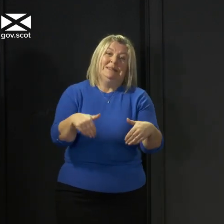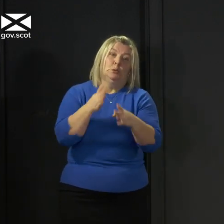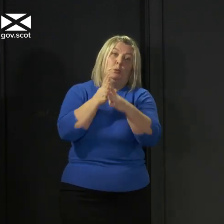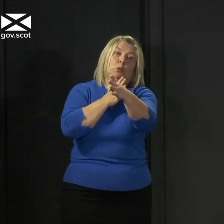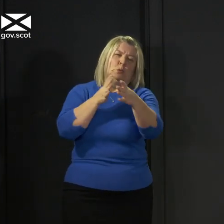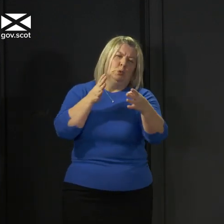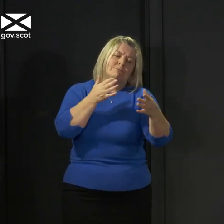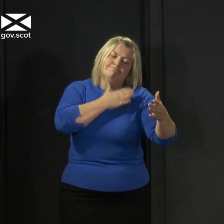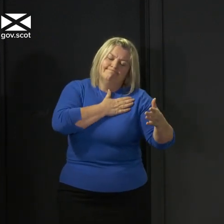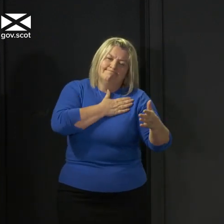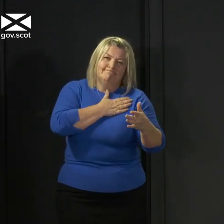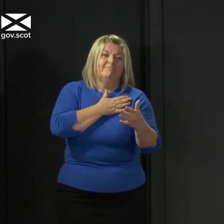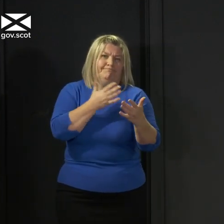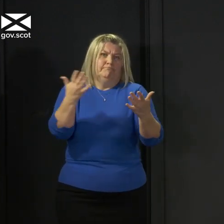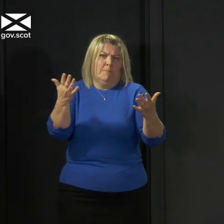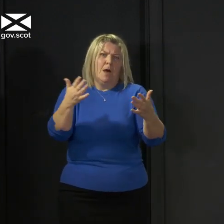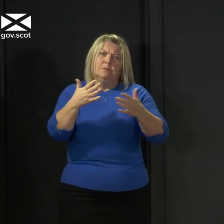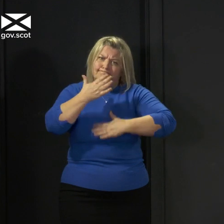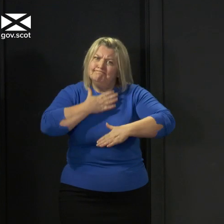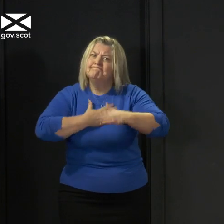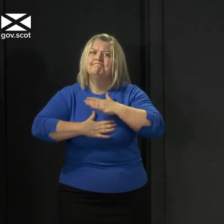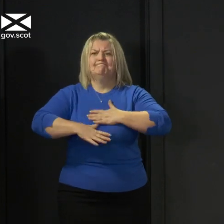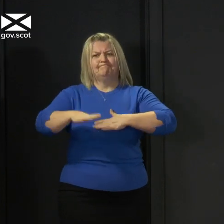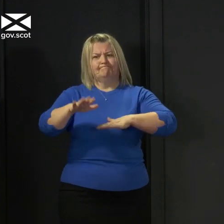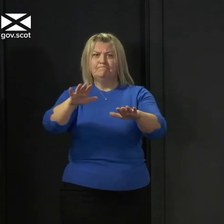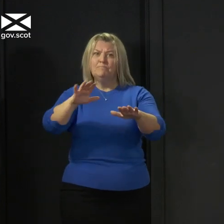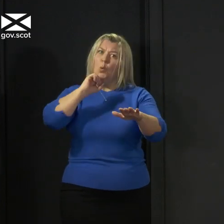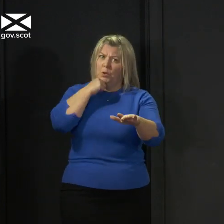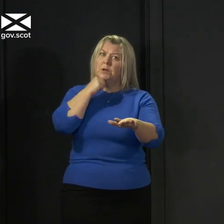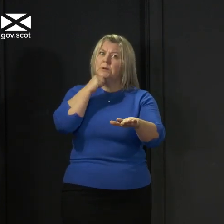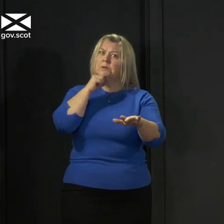please be patient and hang on because we will get to you we're also providing